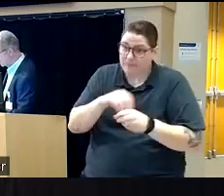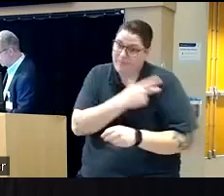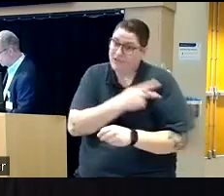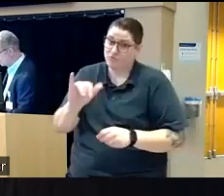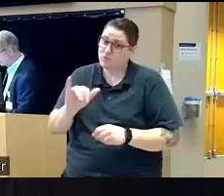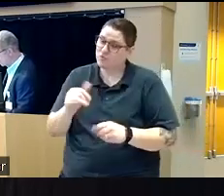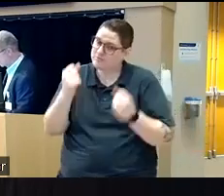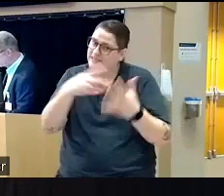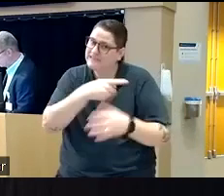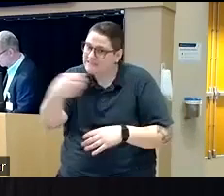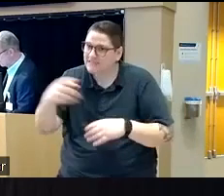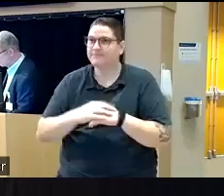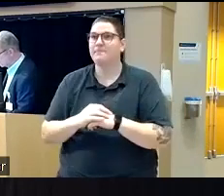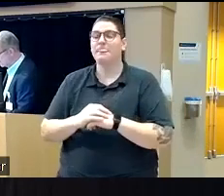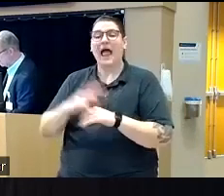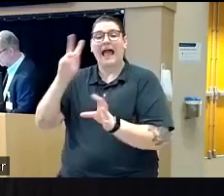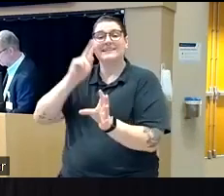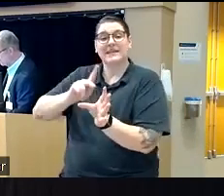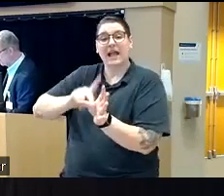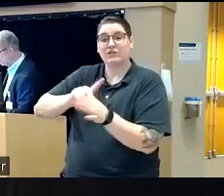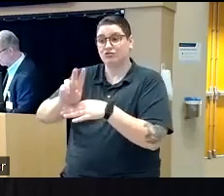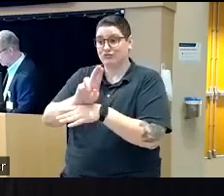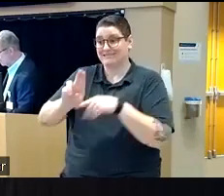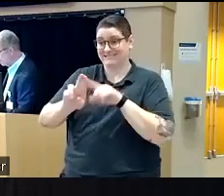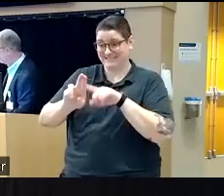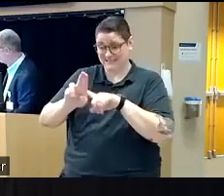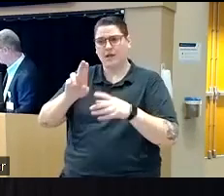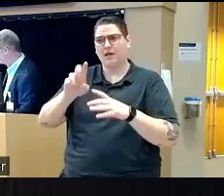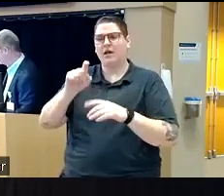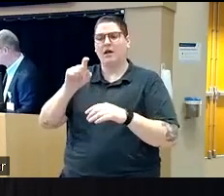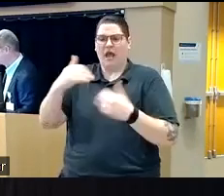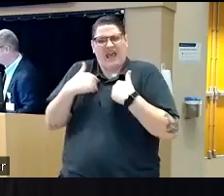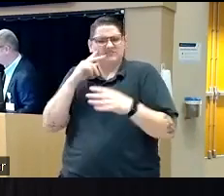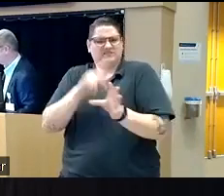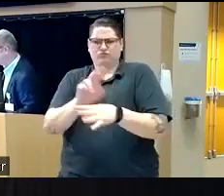more training do Psychiatry residents need to be sufficiently trained for real world work